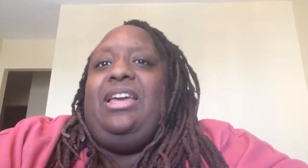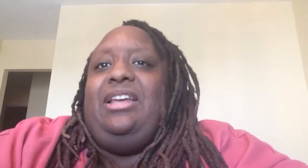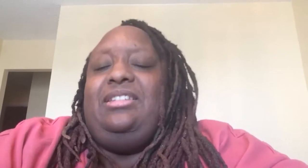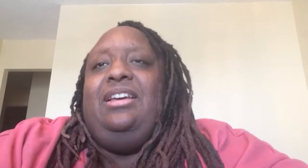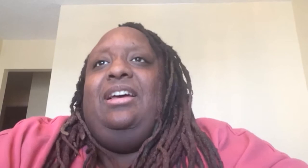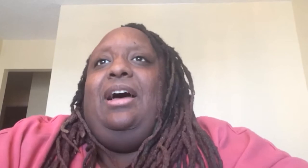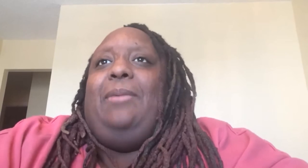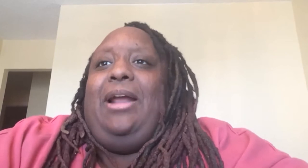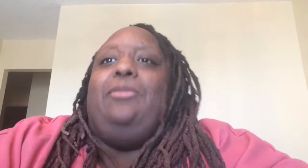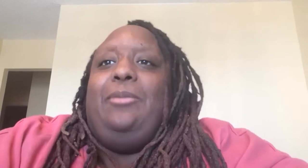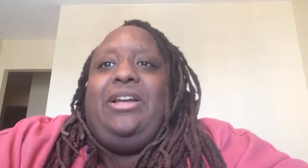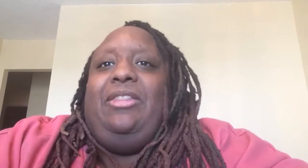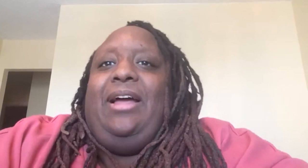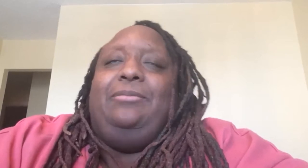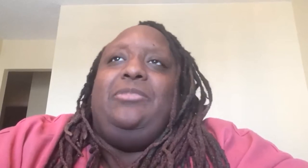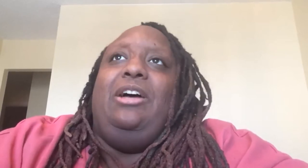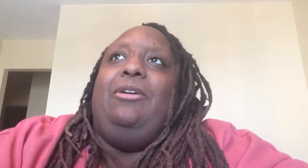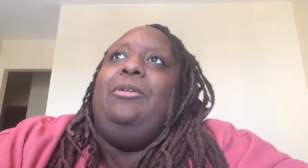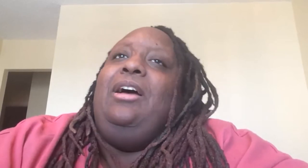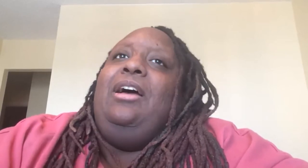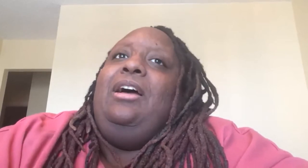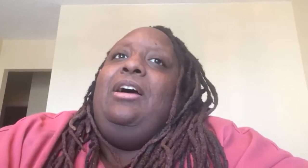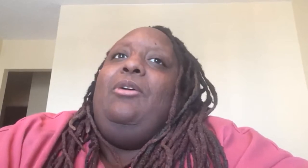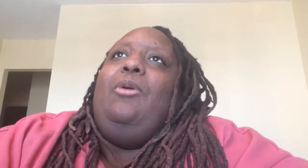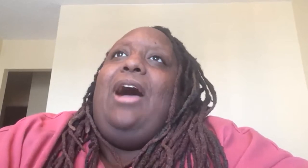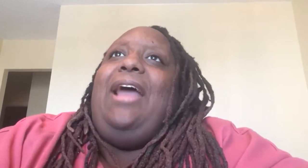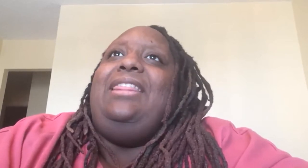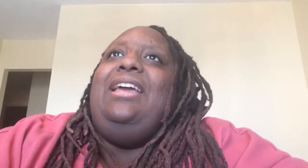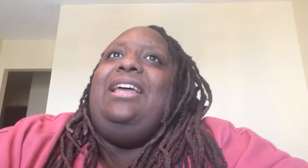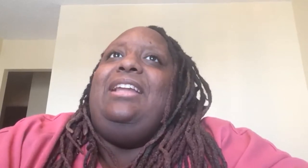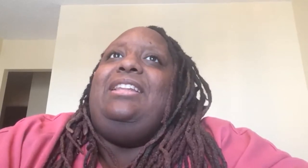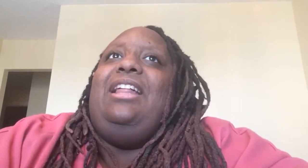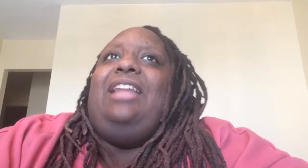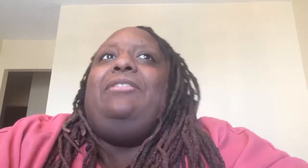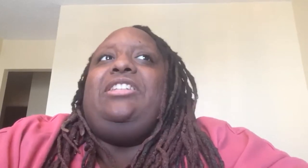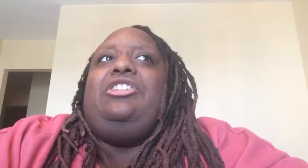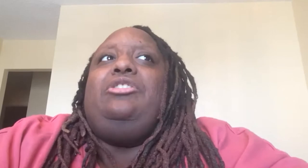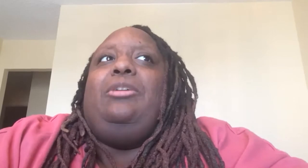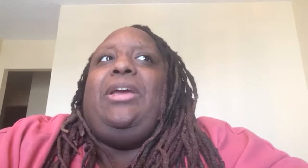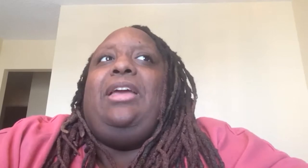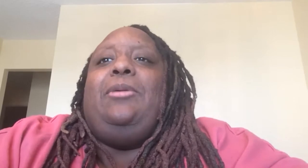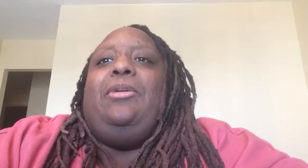And I would put money on that. So I think that a lot of these issues are making people excited to vote.